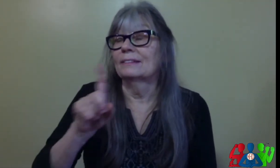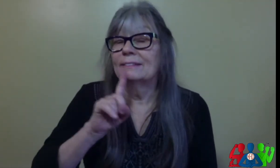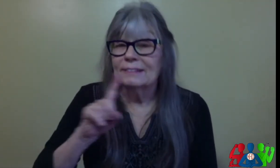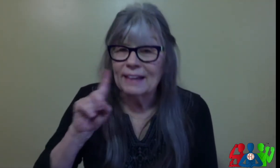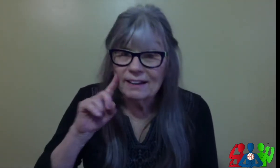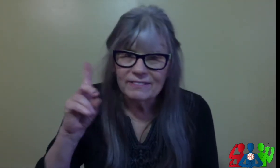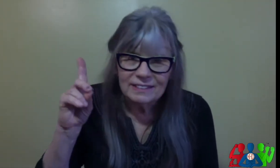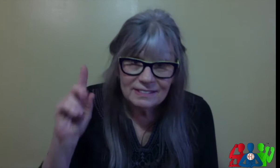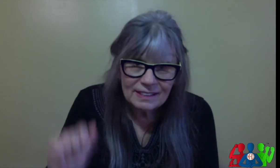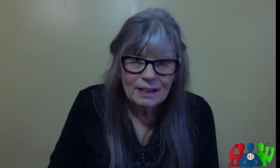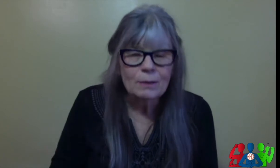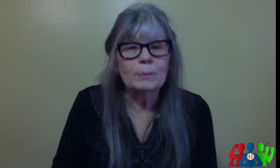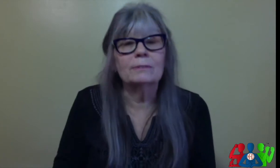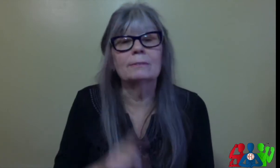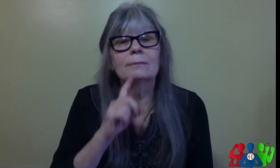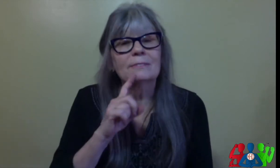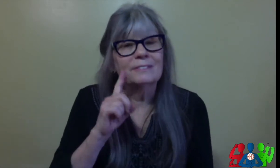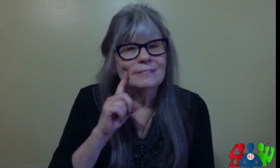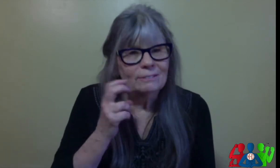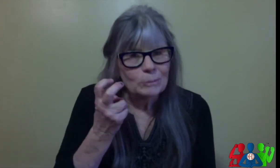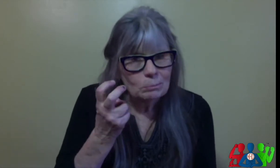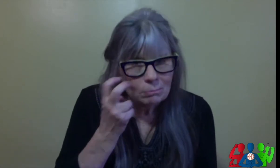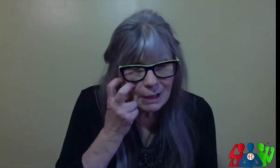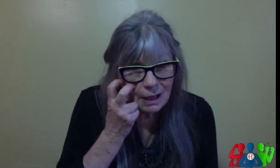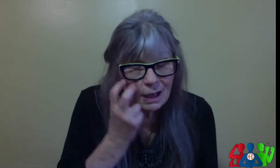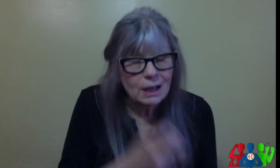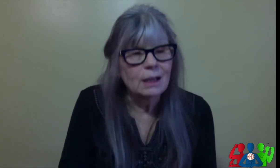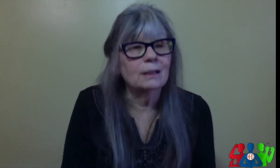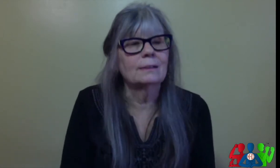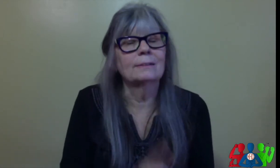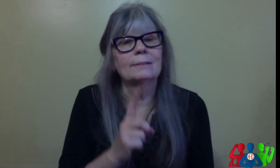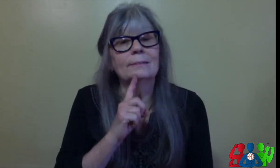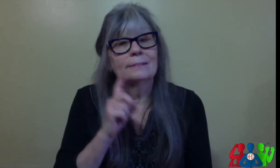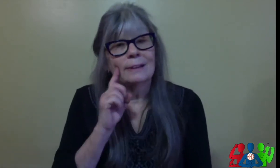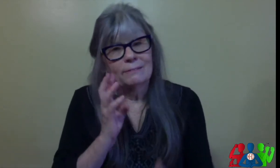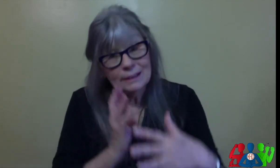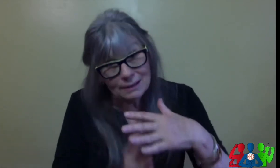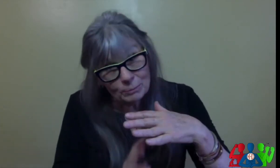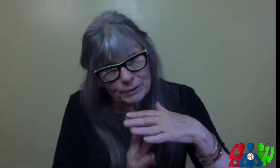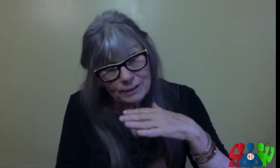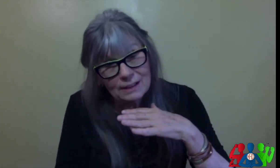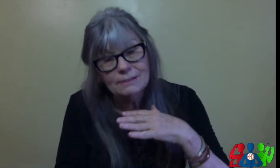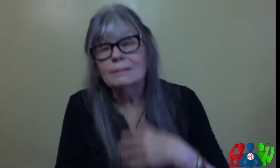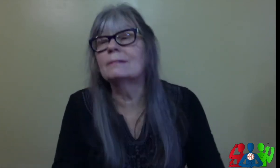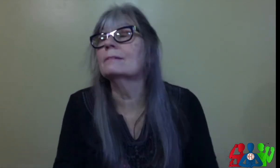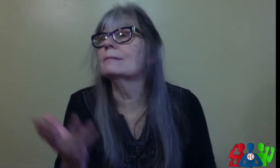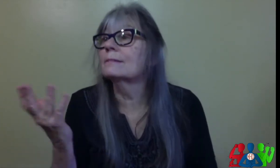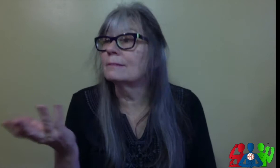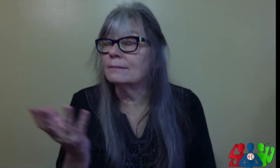about. It could be deaf women, deaf people with other disabilities, deaf-blind people,